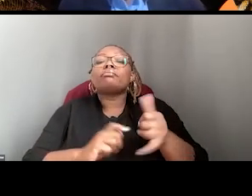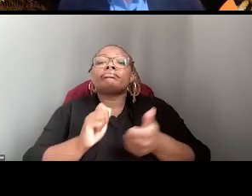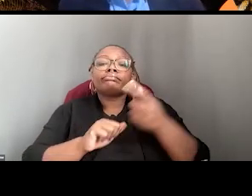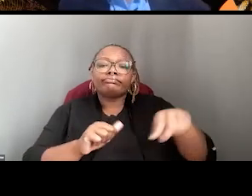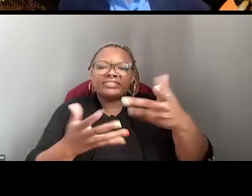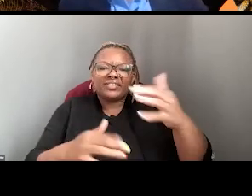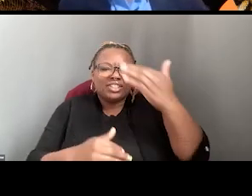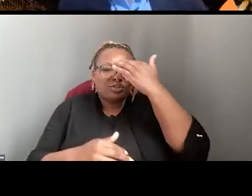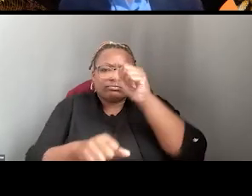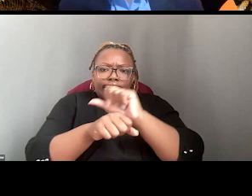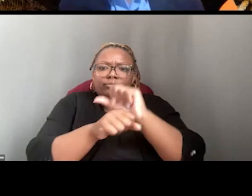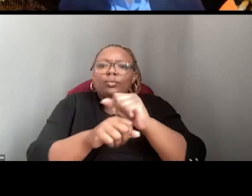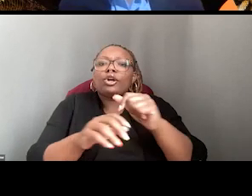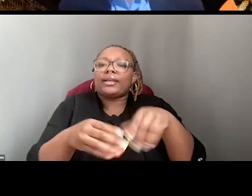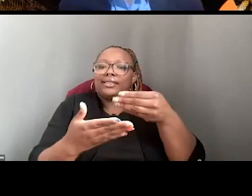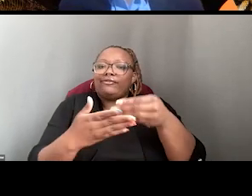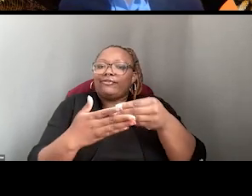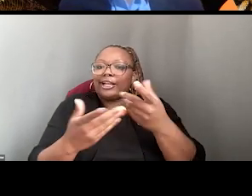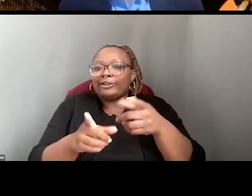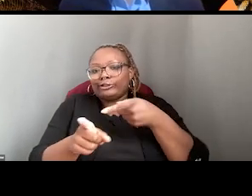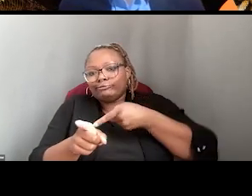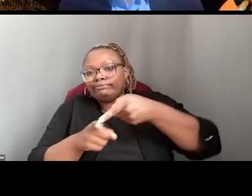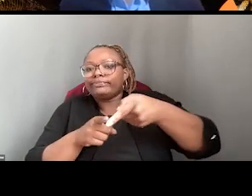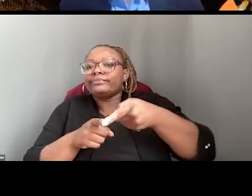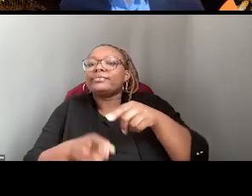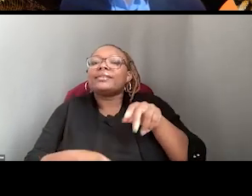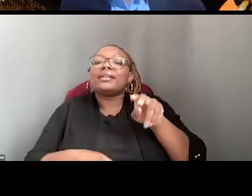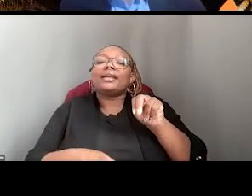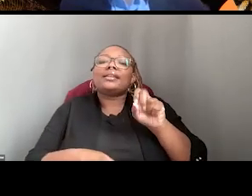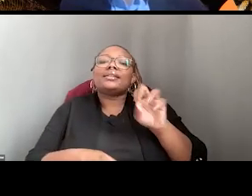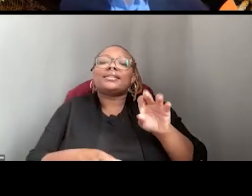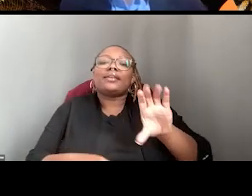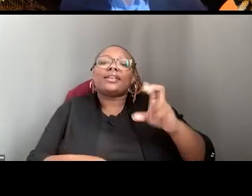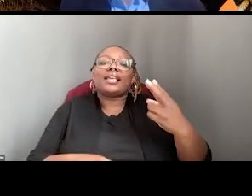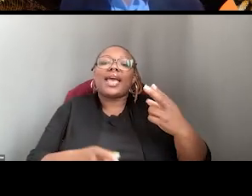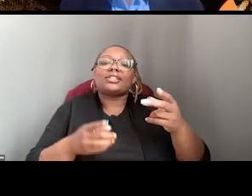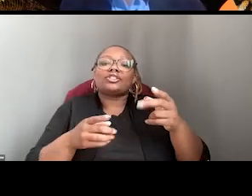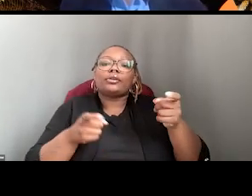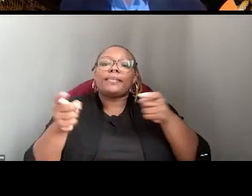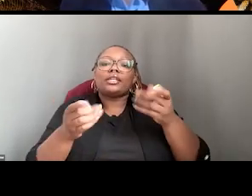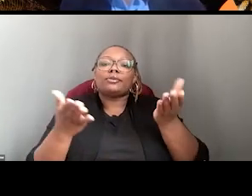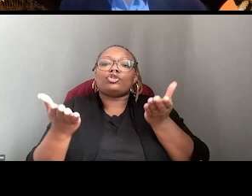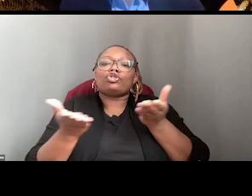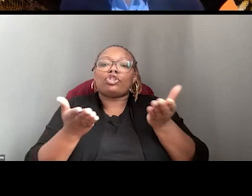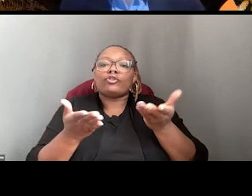NSF's Award Cash Management Service closes down usually around September 23rd or 24th,